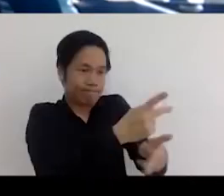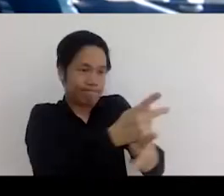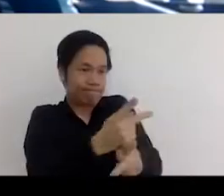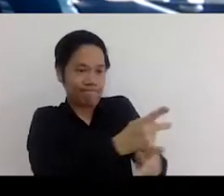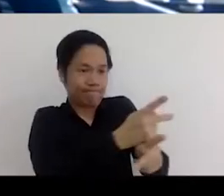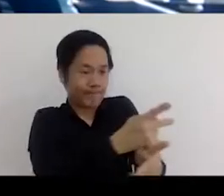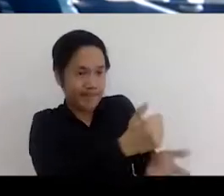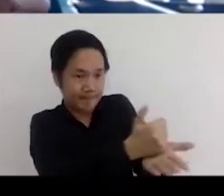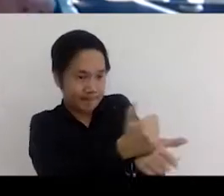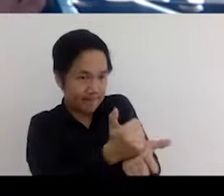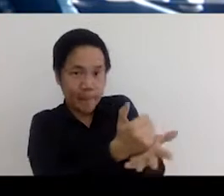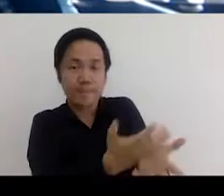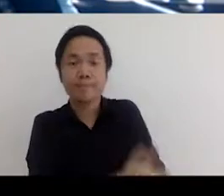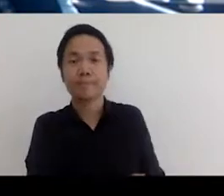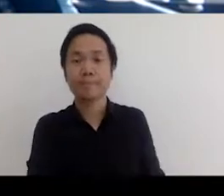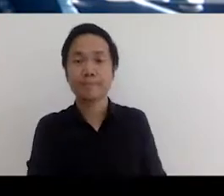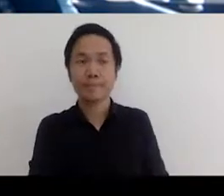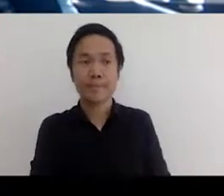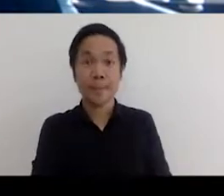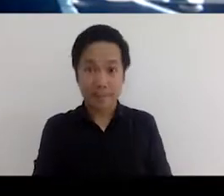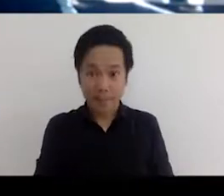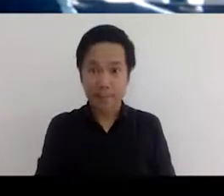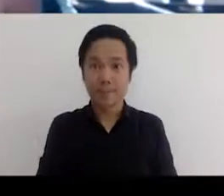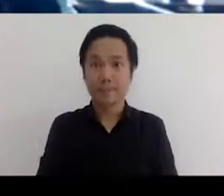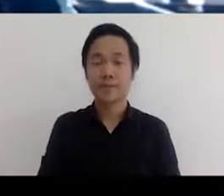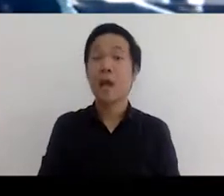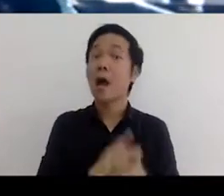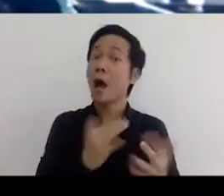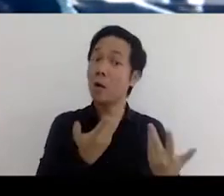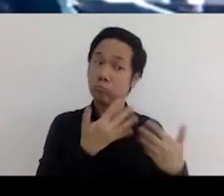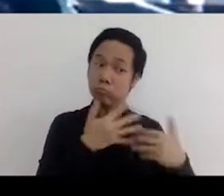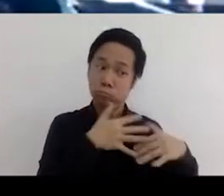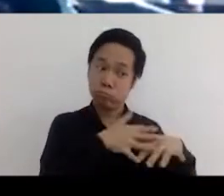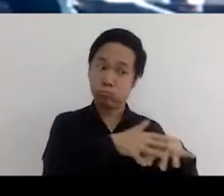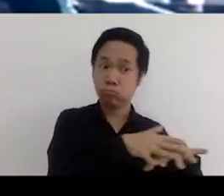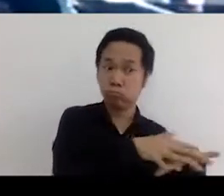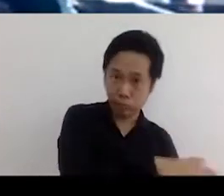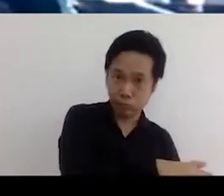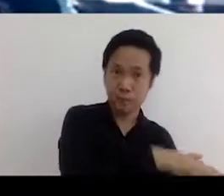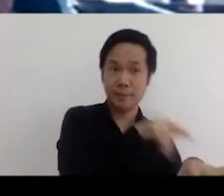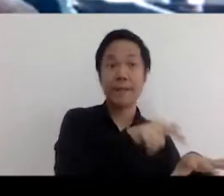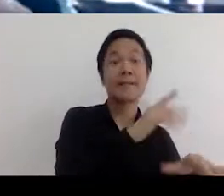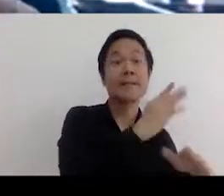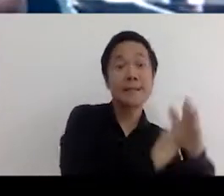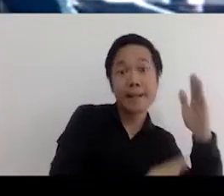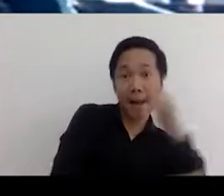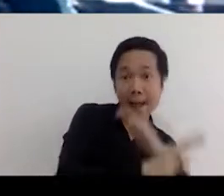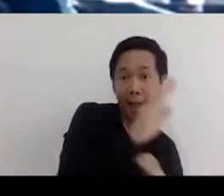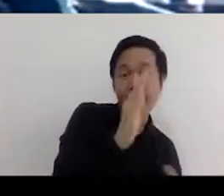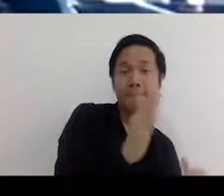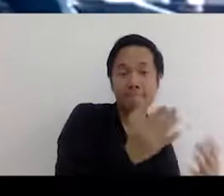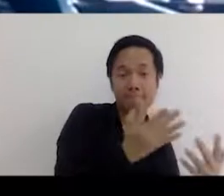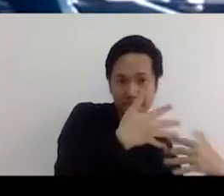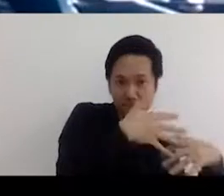We are using the people with disability as our key informant in all the assessments we have been doing and also in our own response plan,